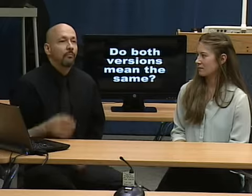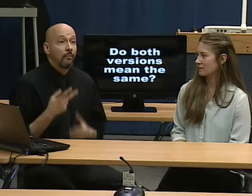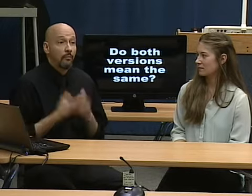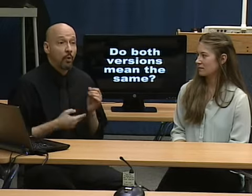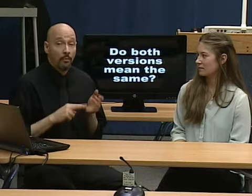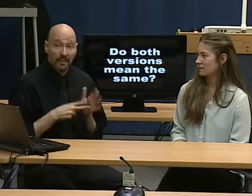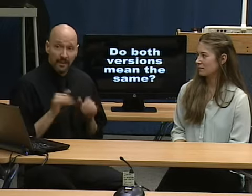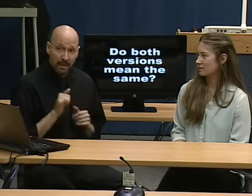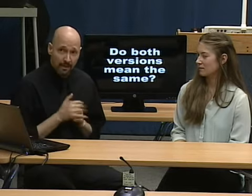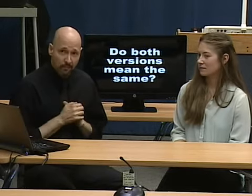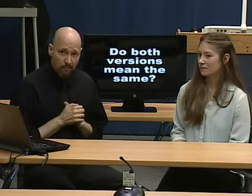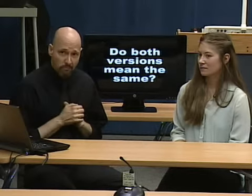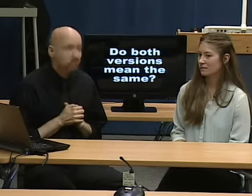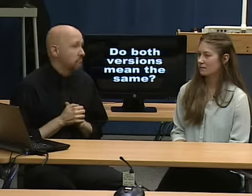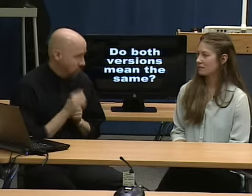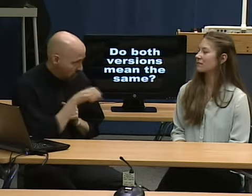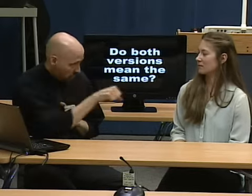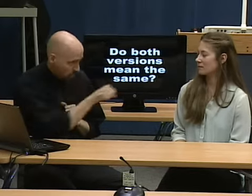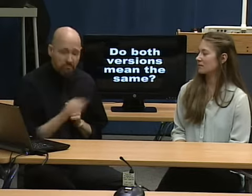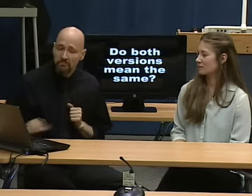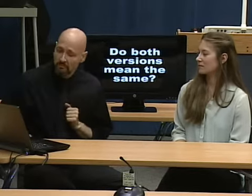Do both have the same meaning? Yes.